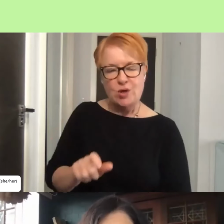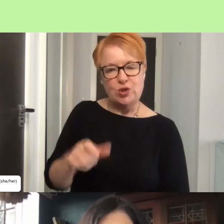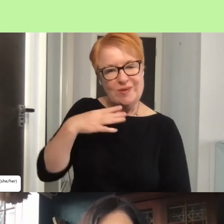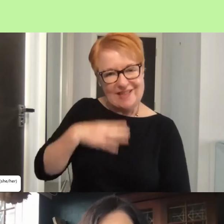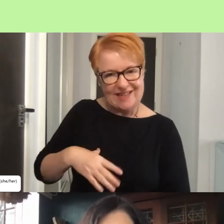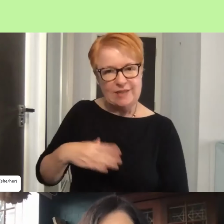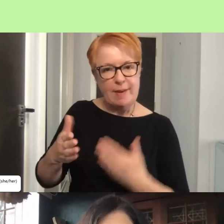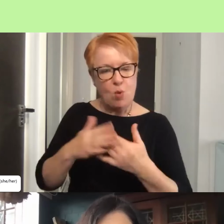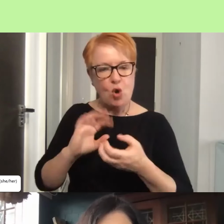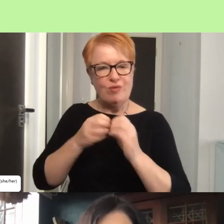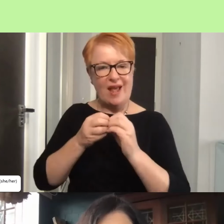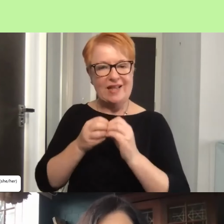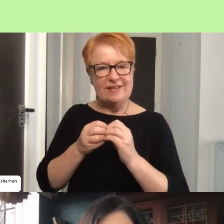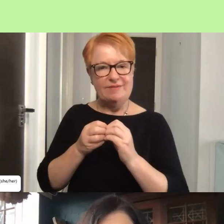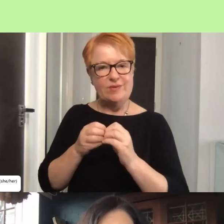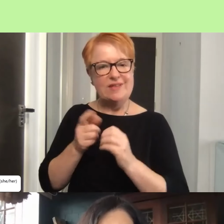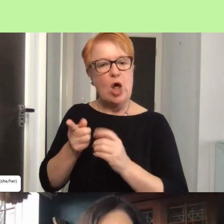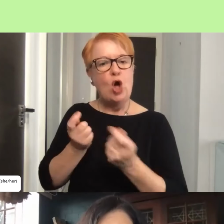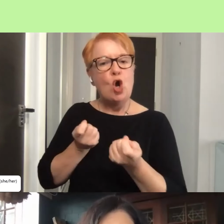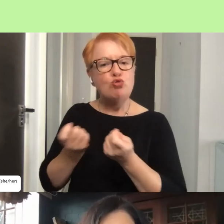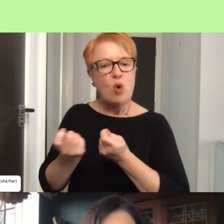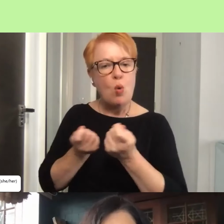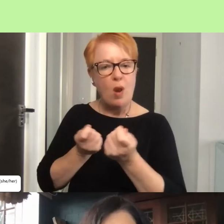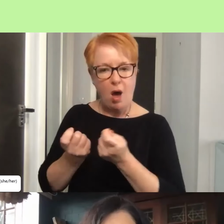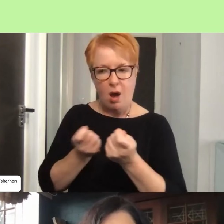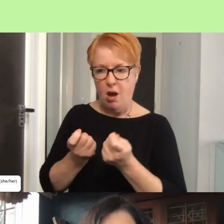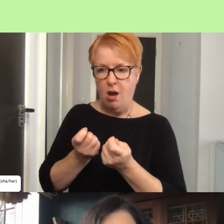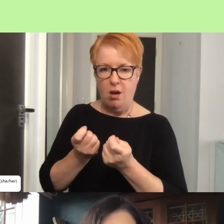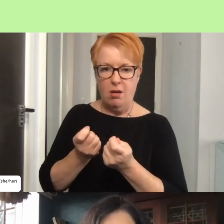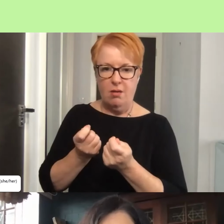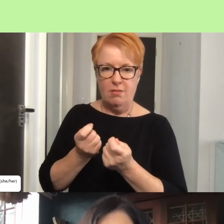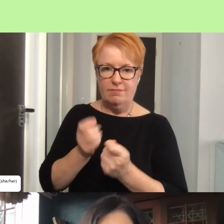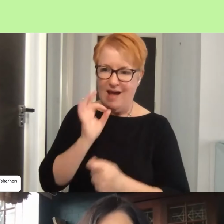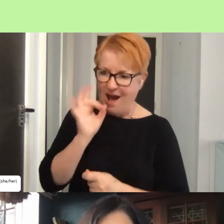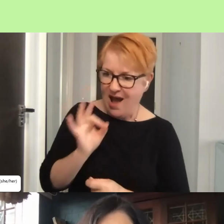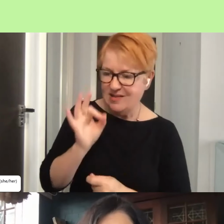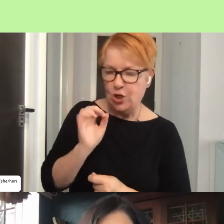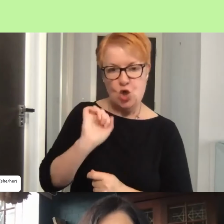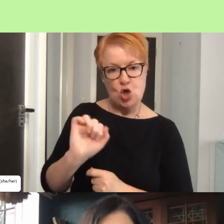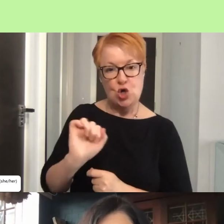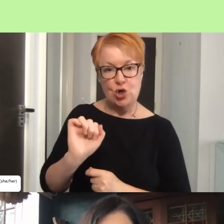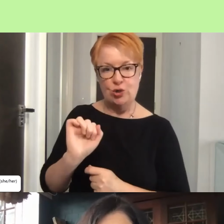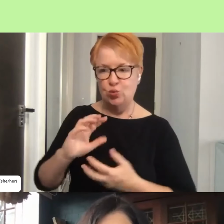When I could get her to find the right solutions for things, then we had a creative organisation.